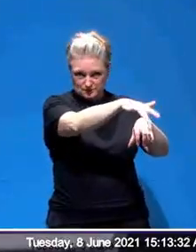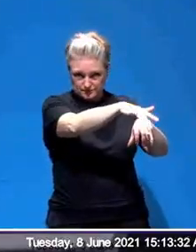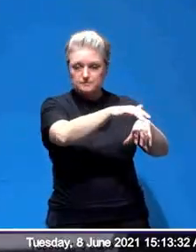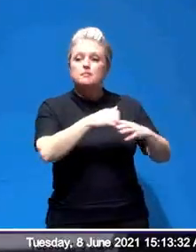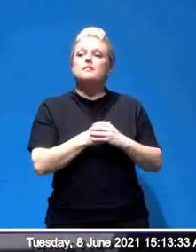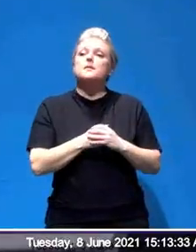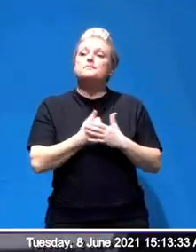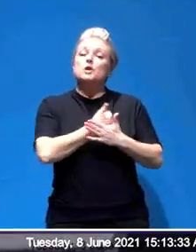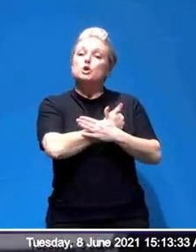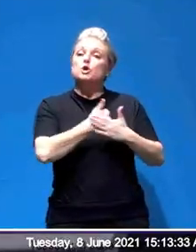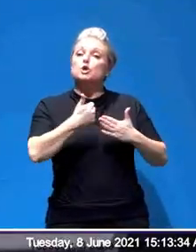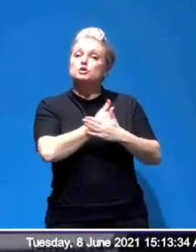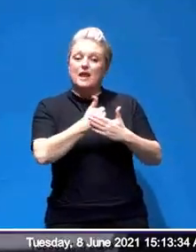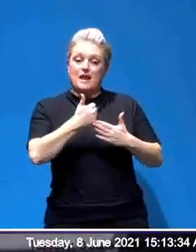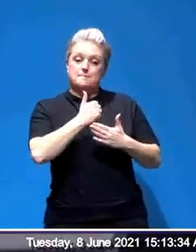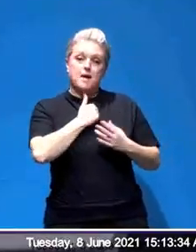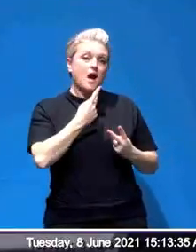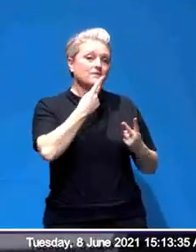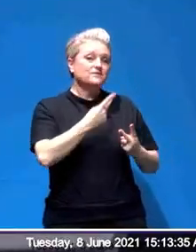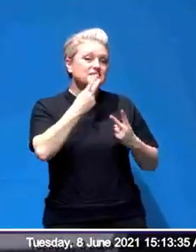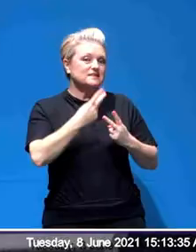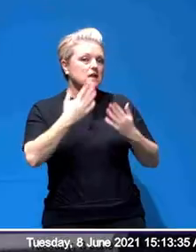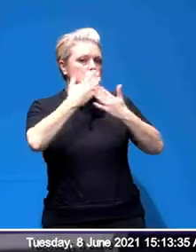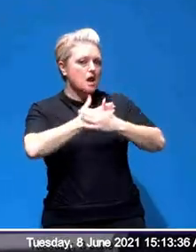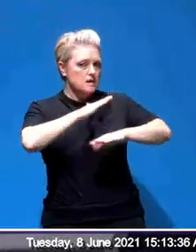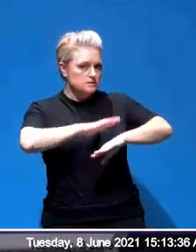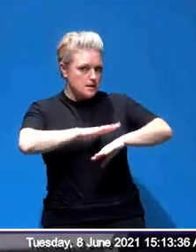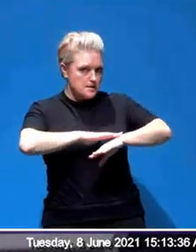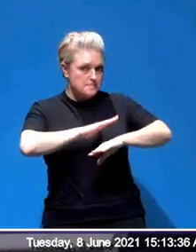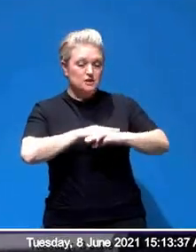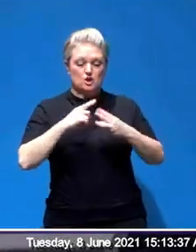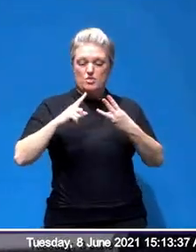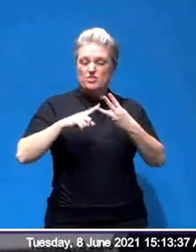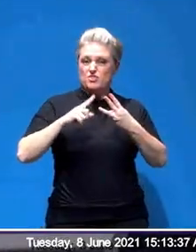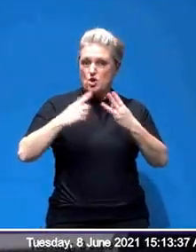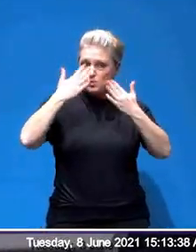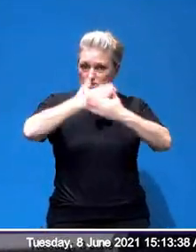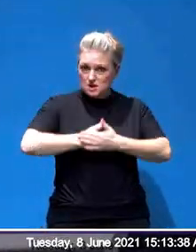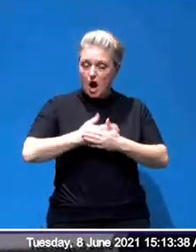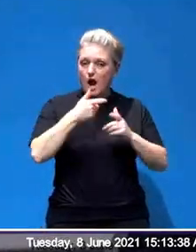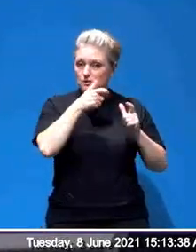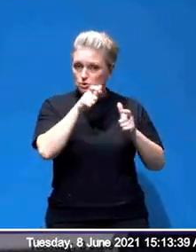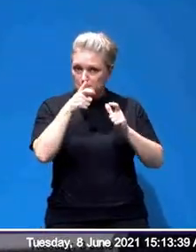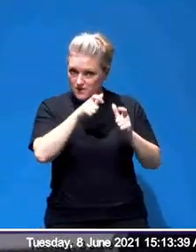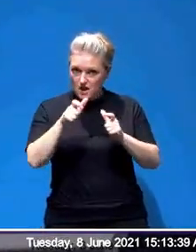particular visit with the night supervisor and we went to No. 2 N Street.